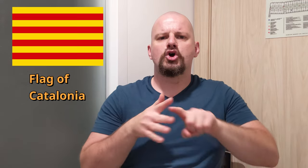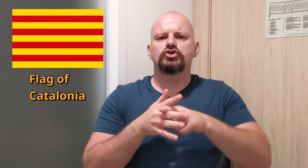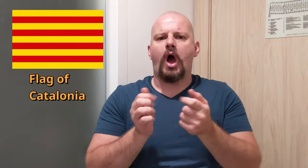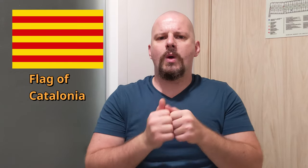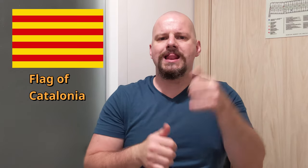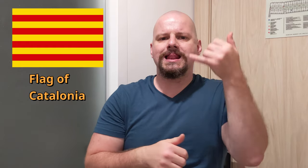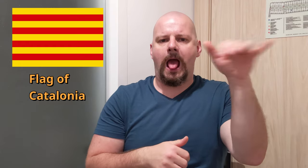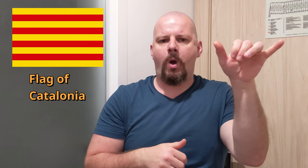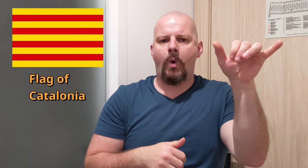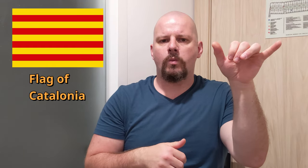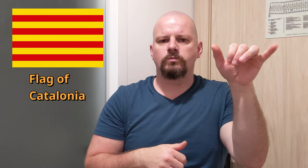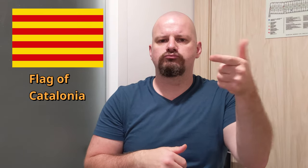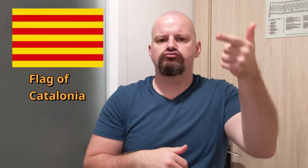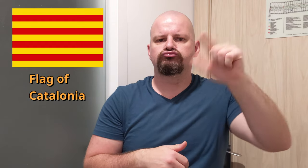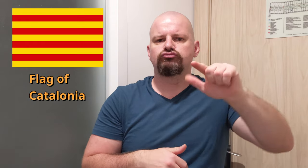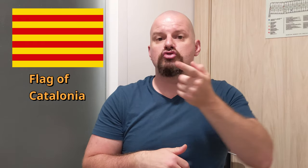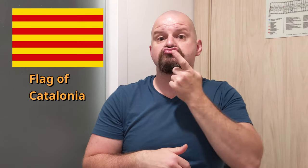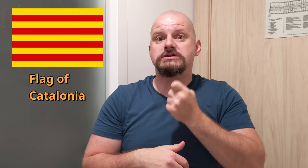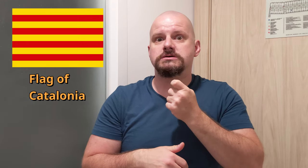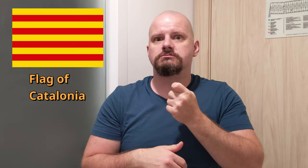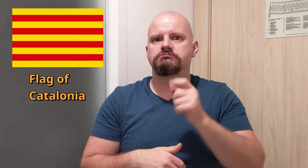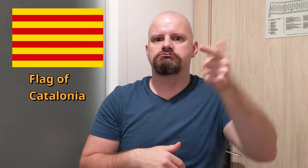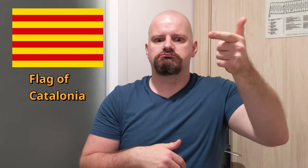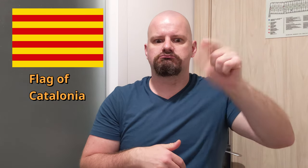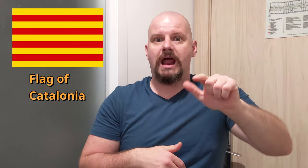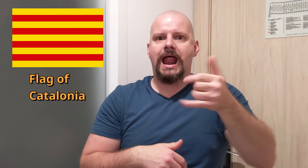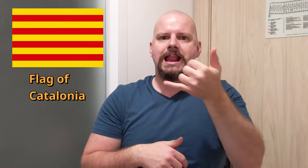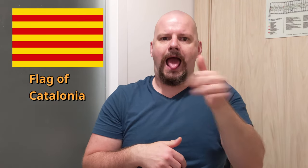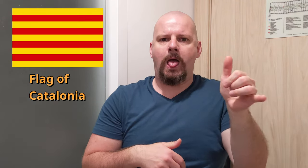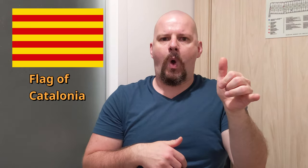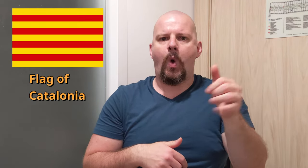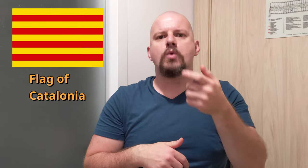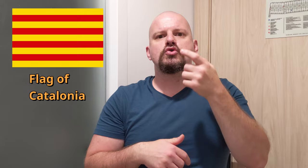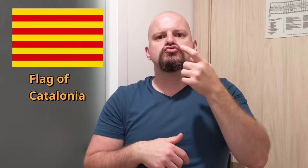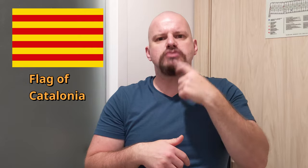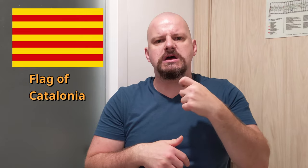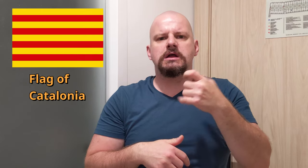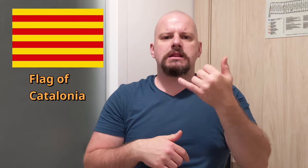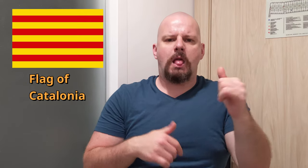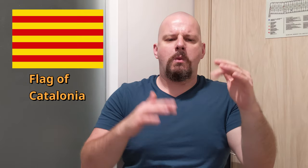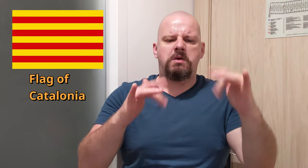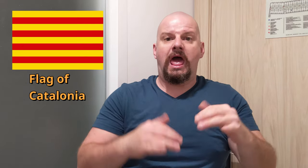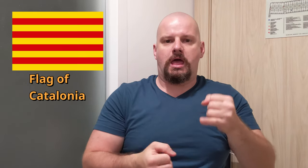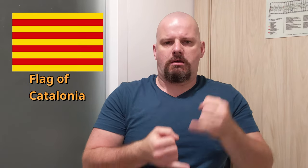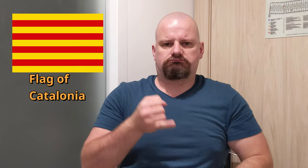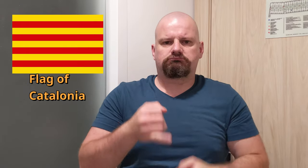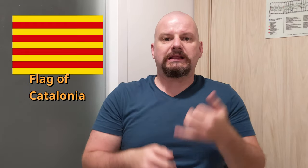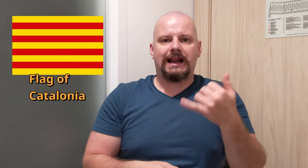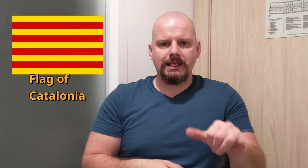starting with yellow, then red, and then yellow consecutively until it's yellow at the end.